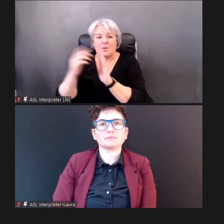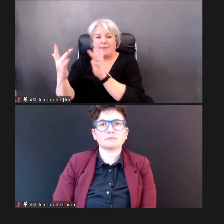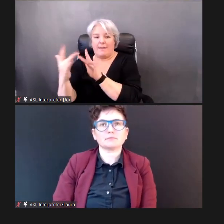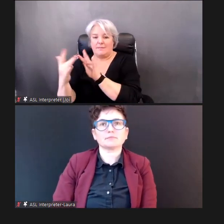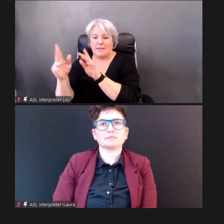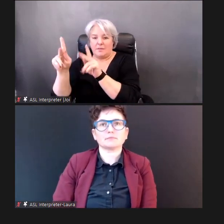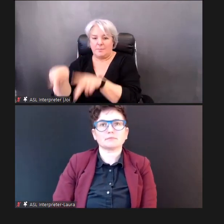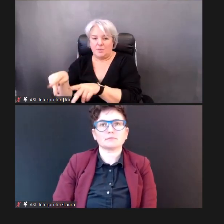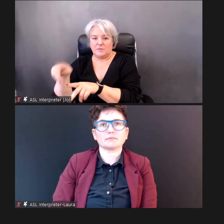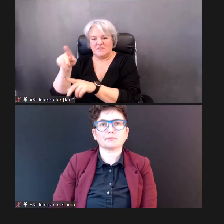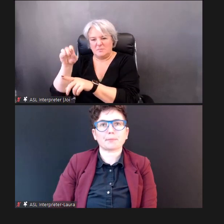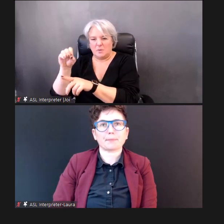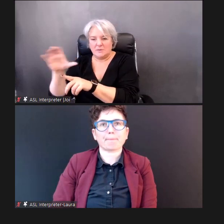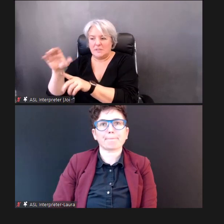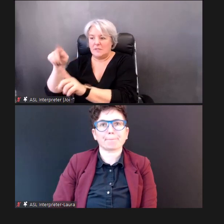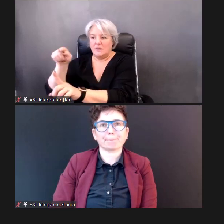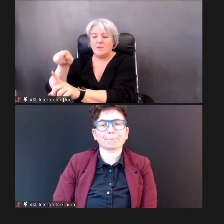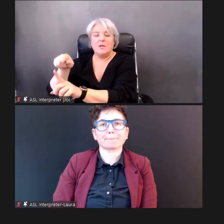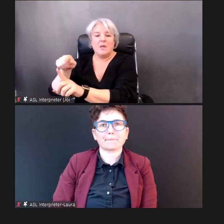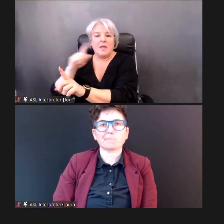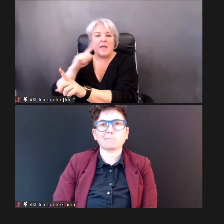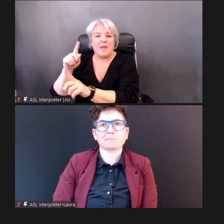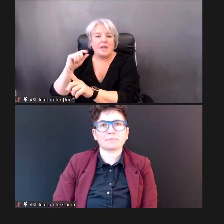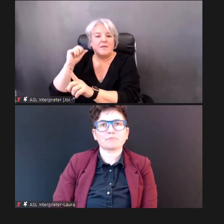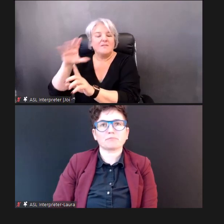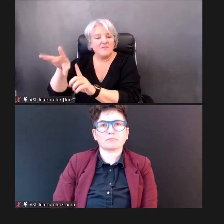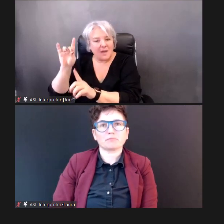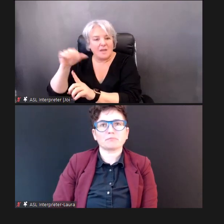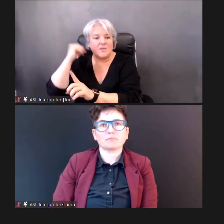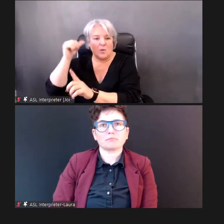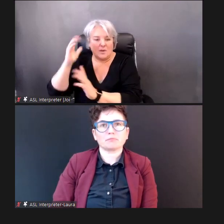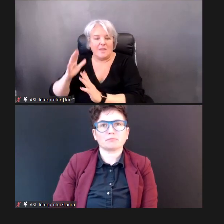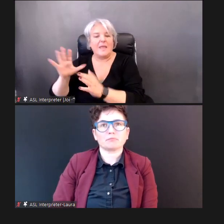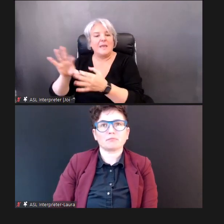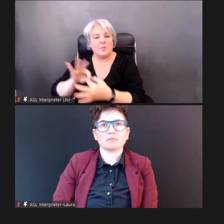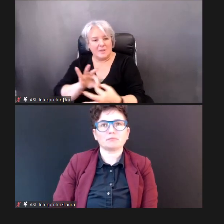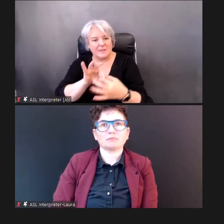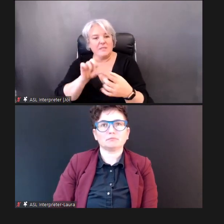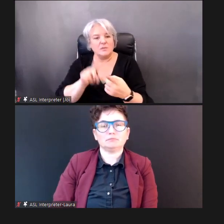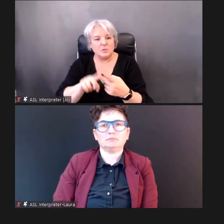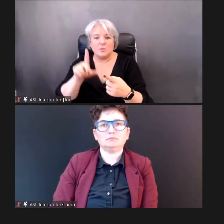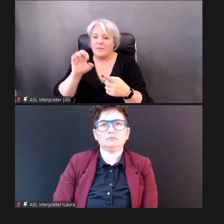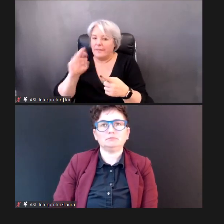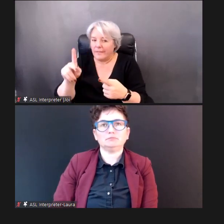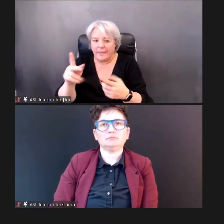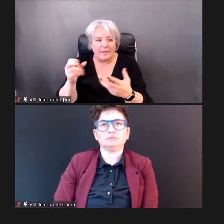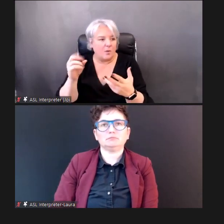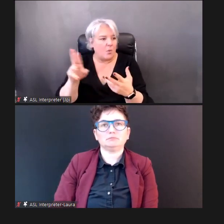finding an audiologist it'll take you to